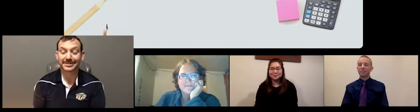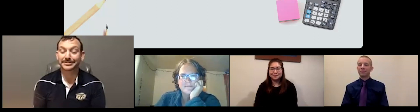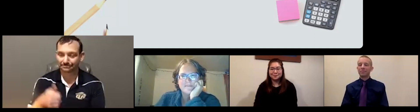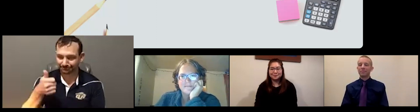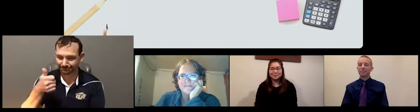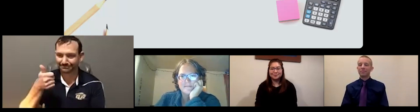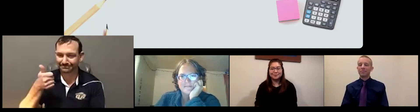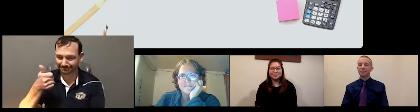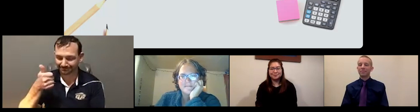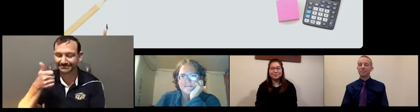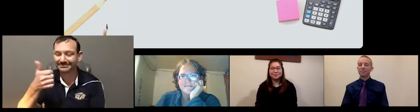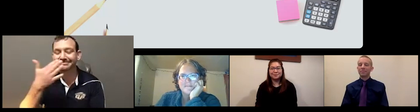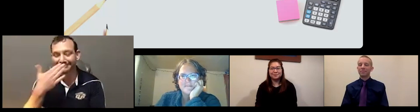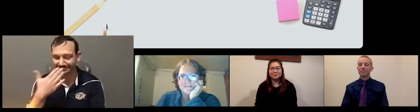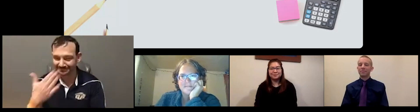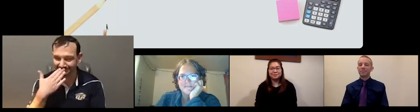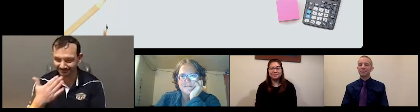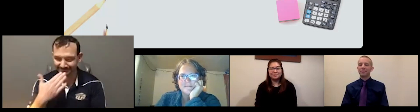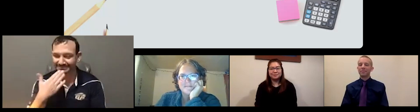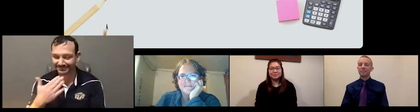Thank you.